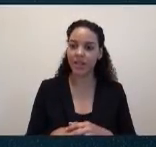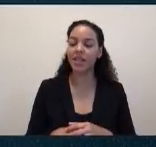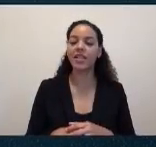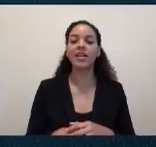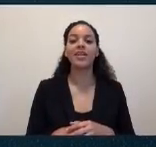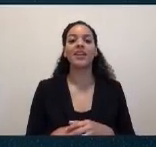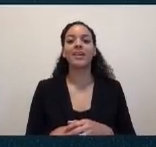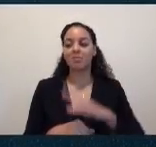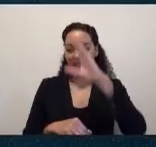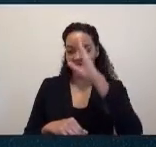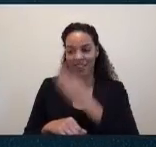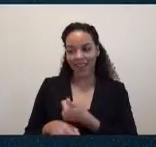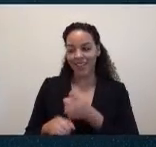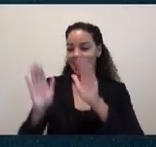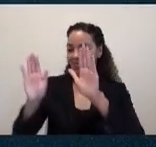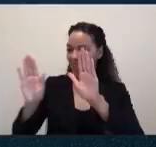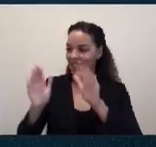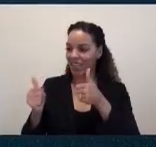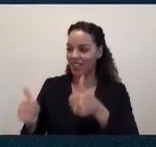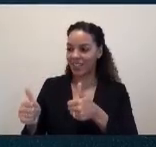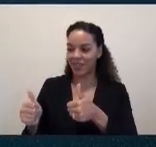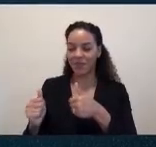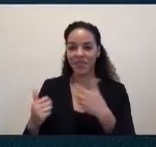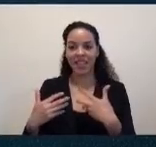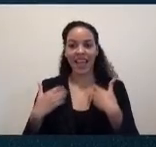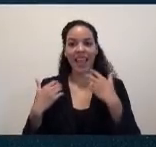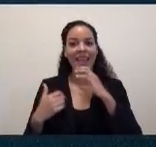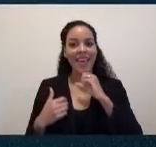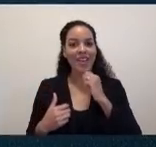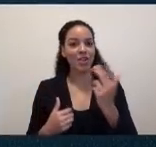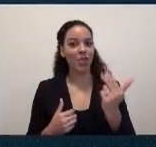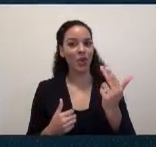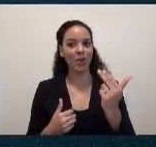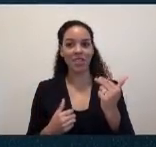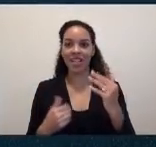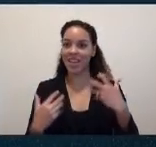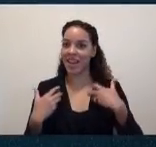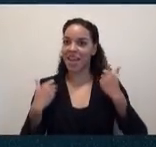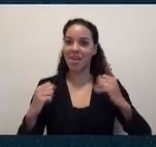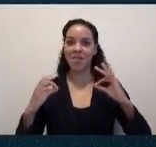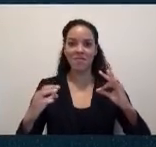No one heals like a 13-year-old. Already back on his bike. The Vice President: Yeah, the teen years